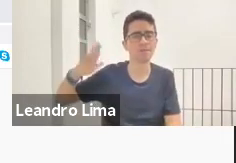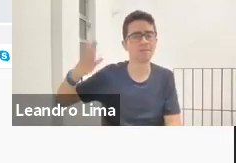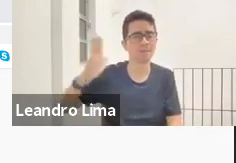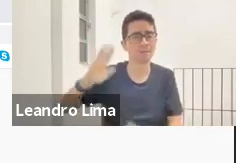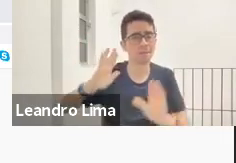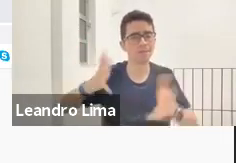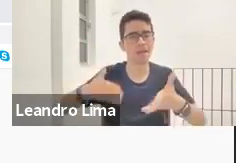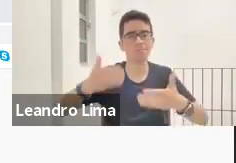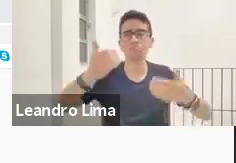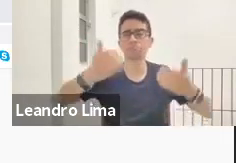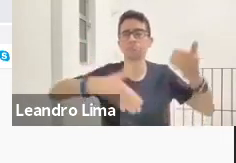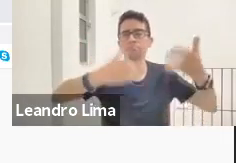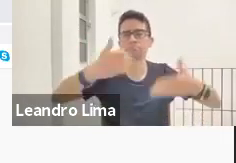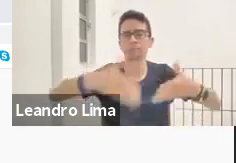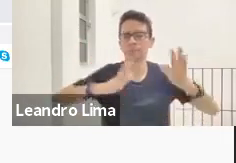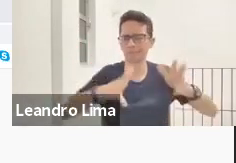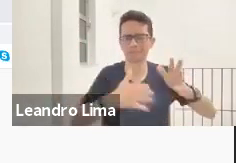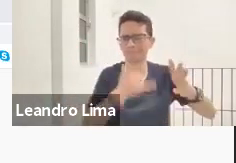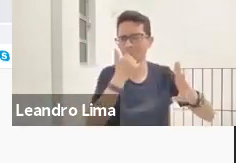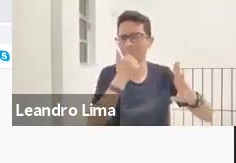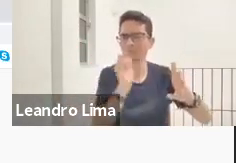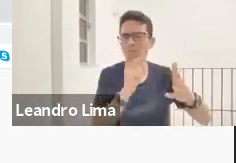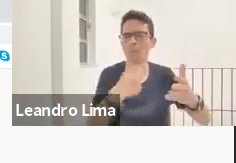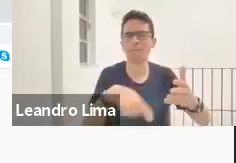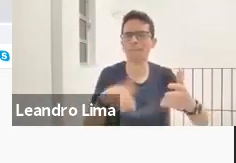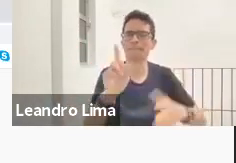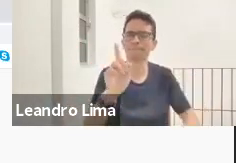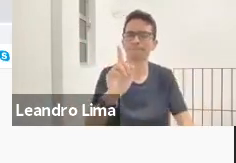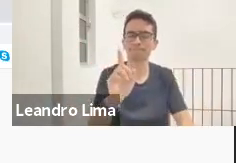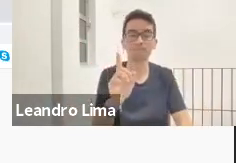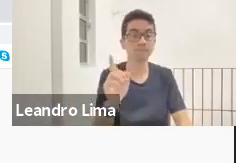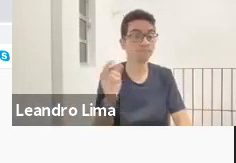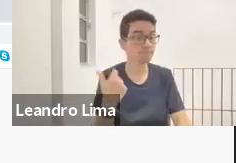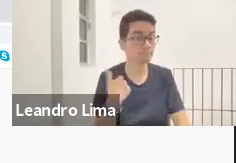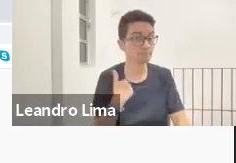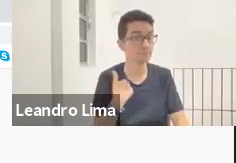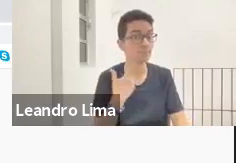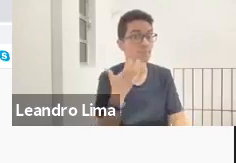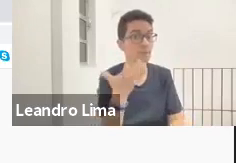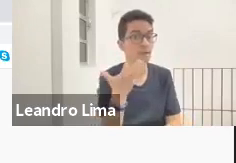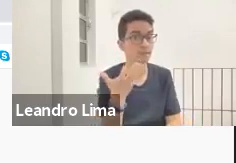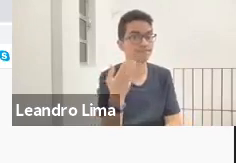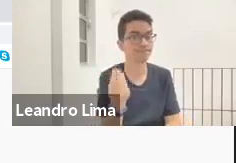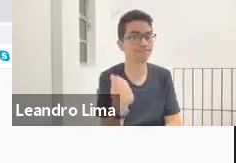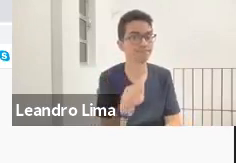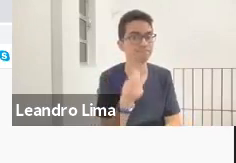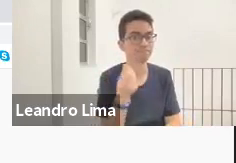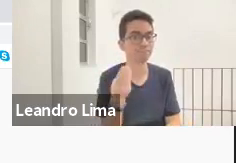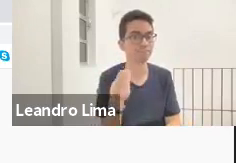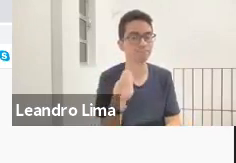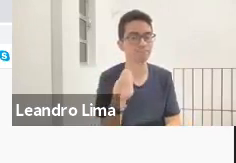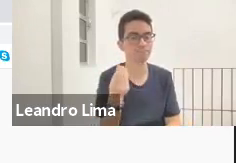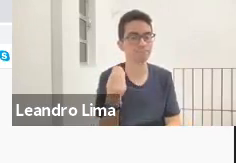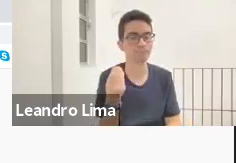come across as. to kind of , to kind of what the word is , to, kind of what the word is English. , wherever , where everything is kind of